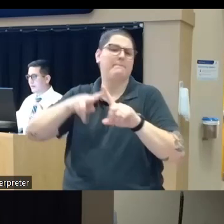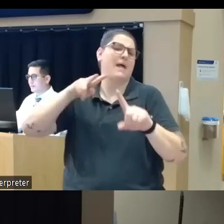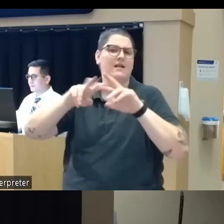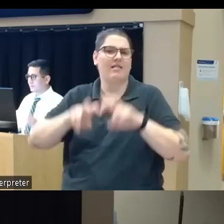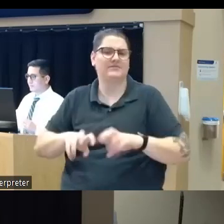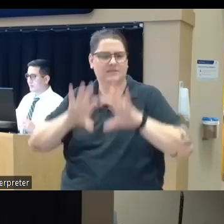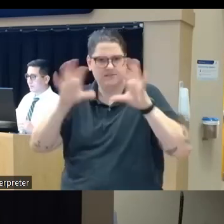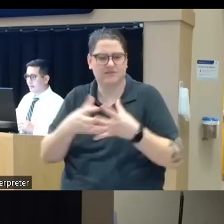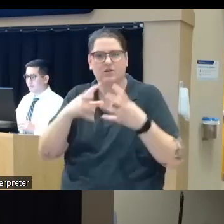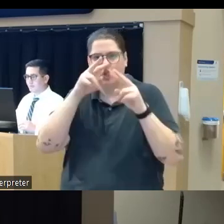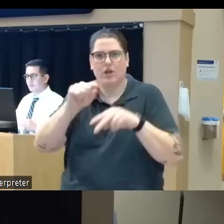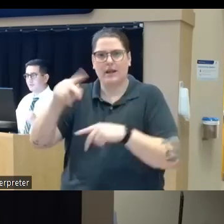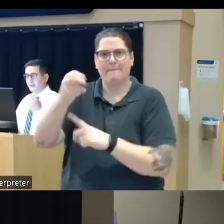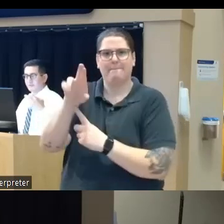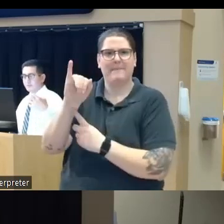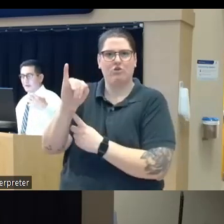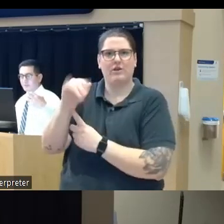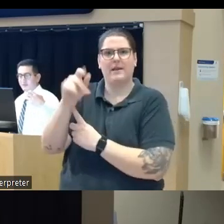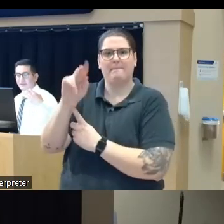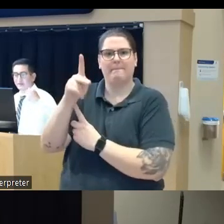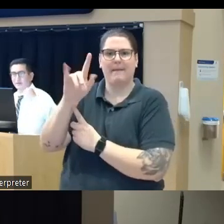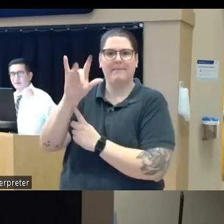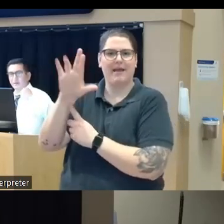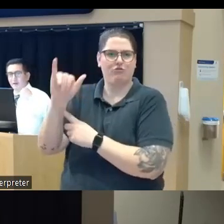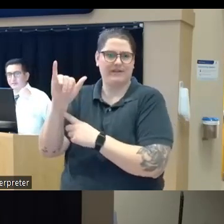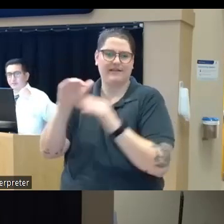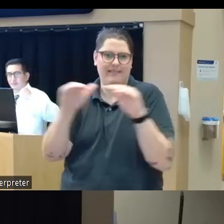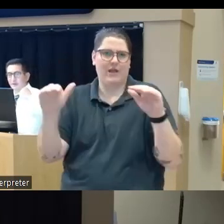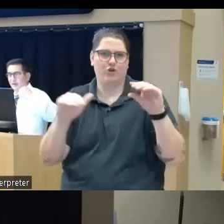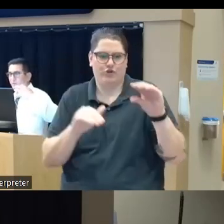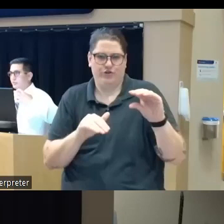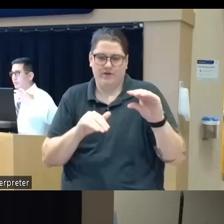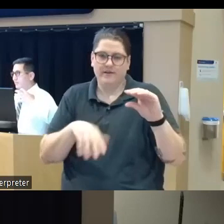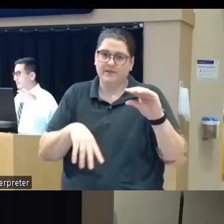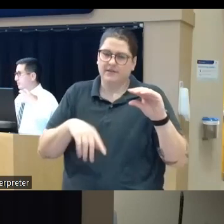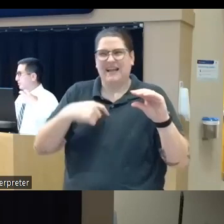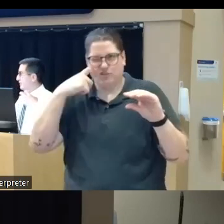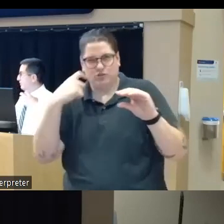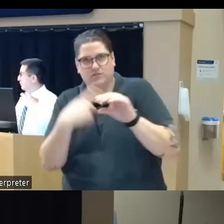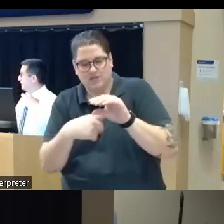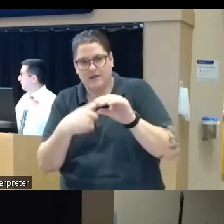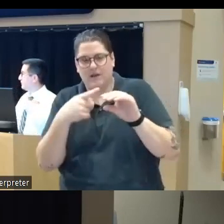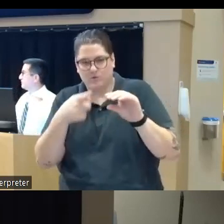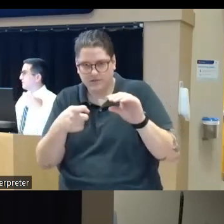looking at the periphapely peripapillary layer uh so I know I just talked about just o l and opl but